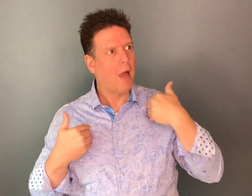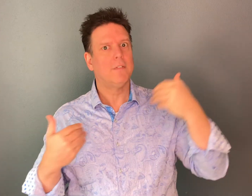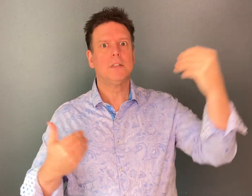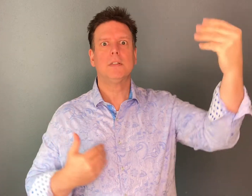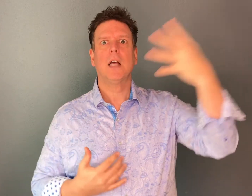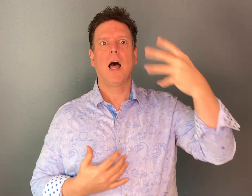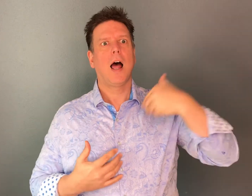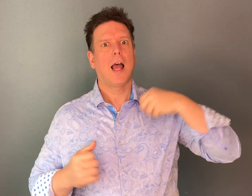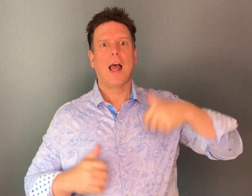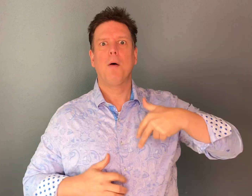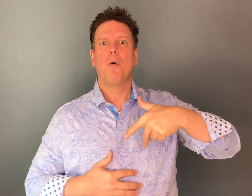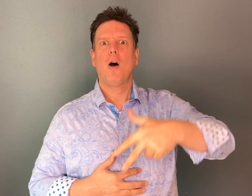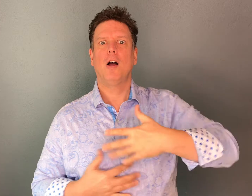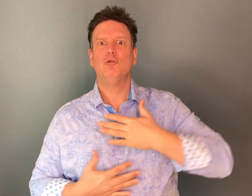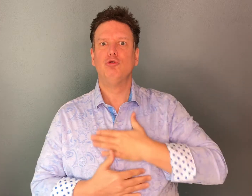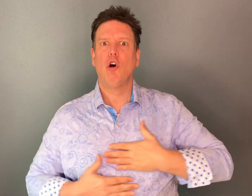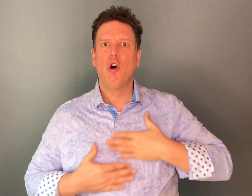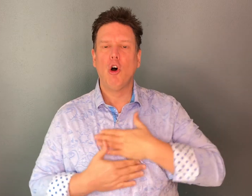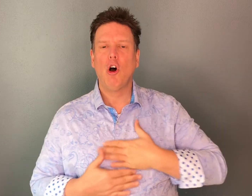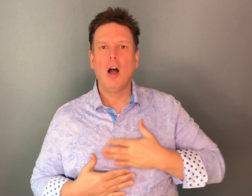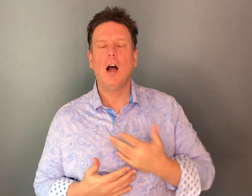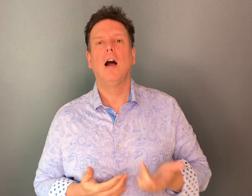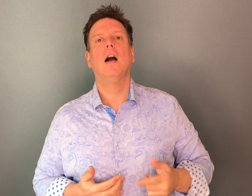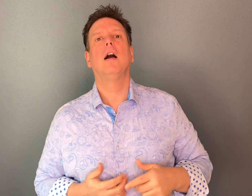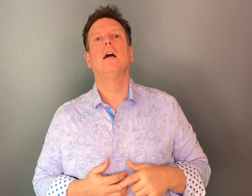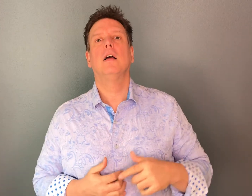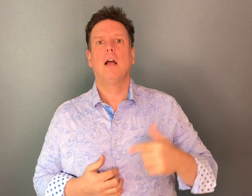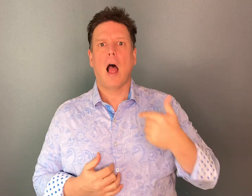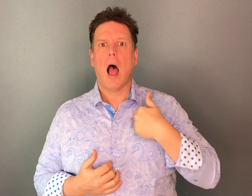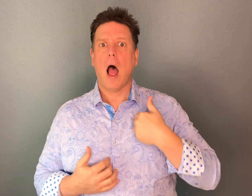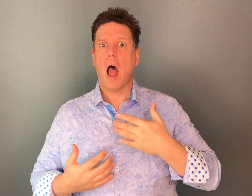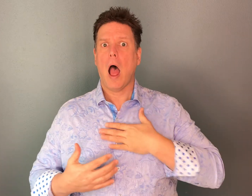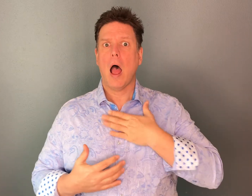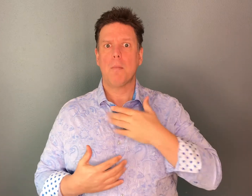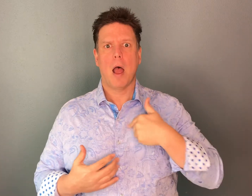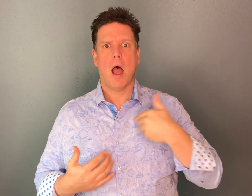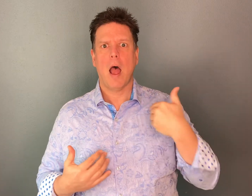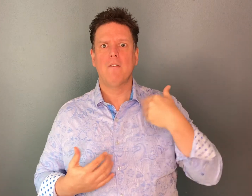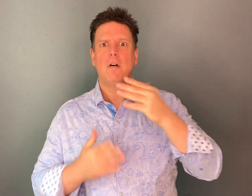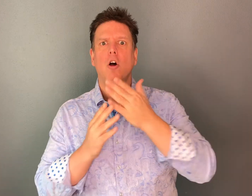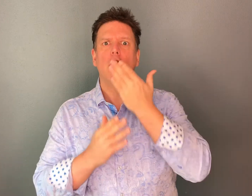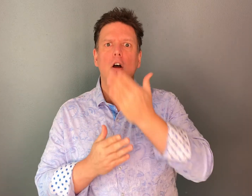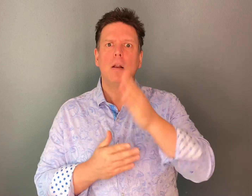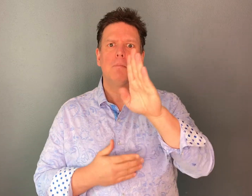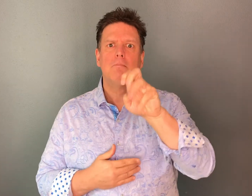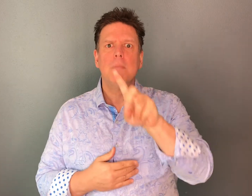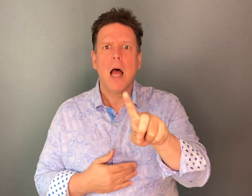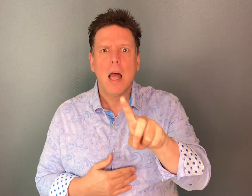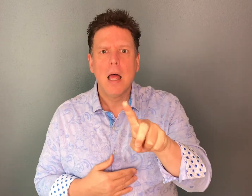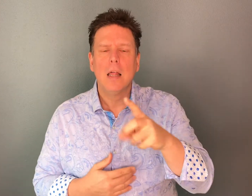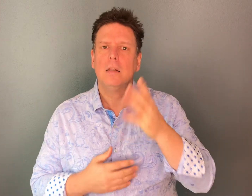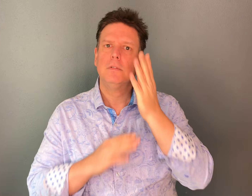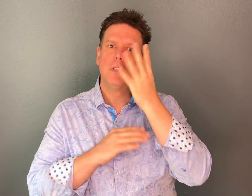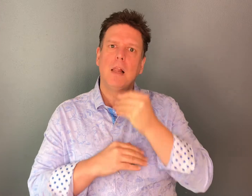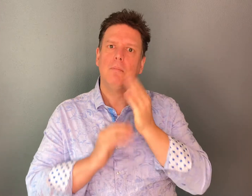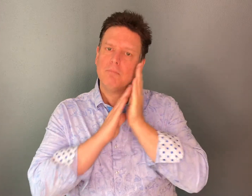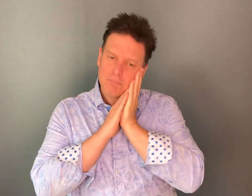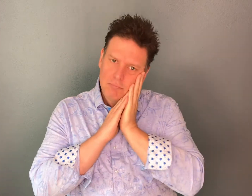great nice and sunny day and I can enjoy that. I'm happy that I have a great bed